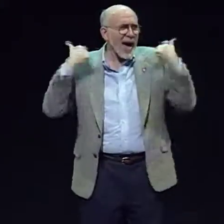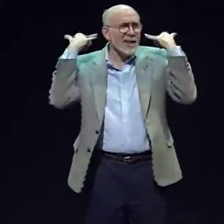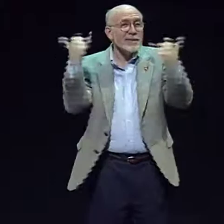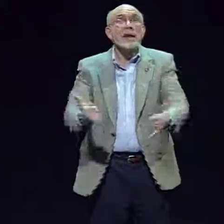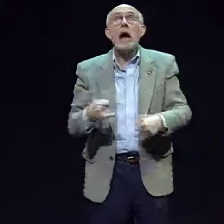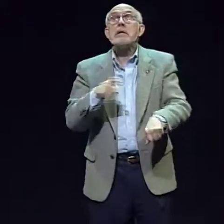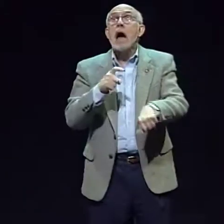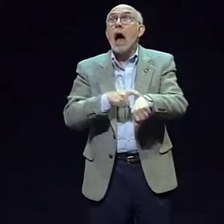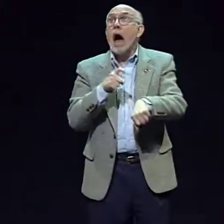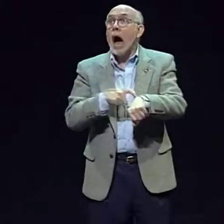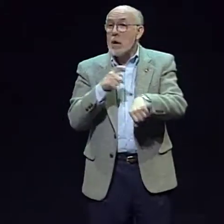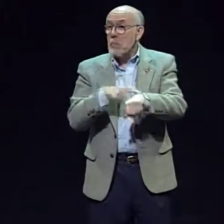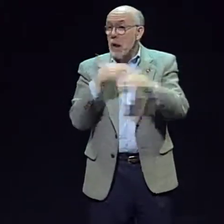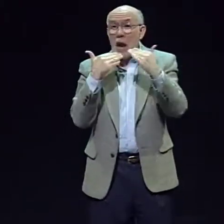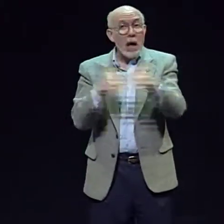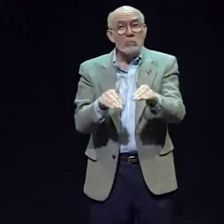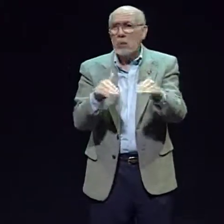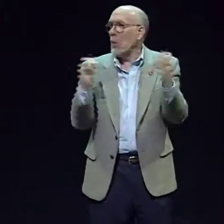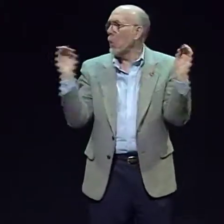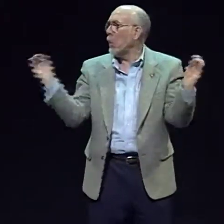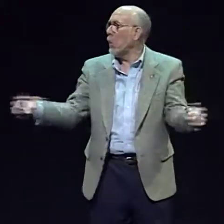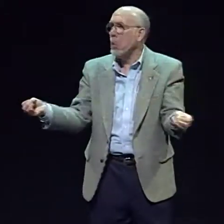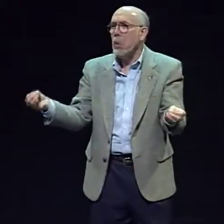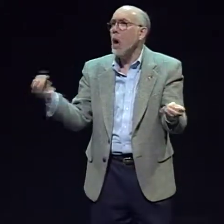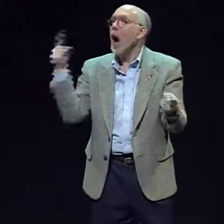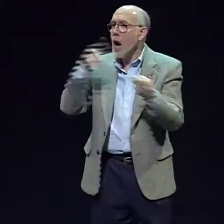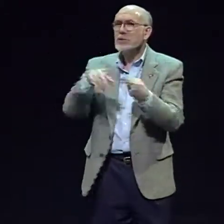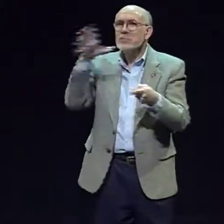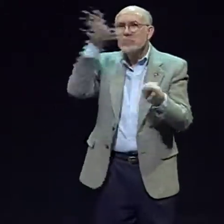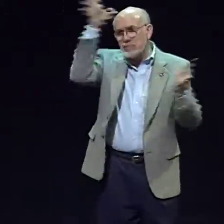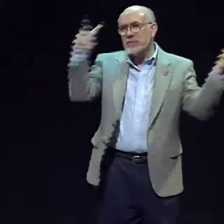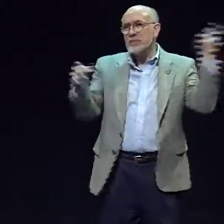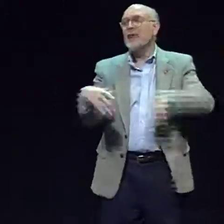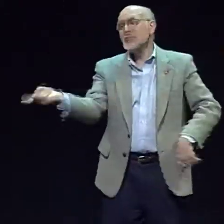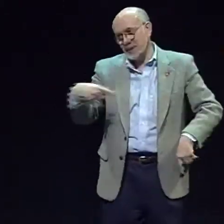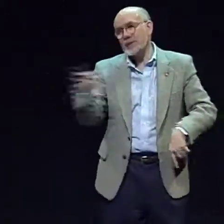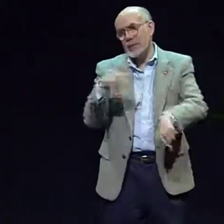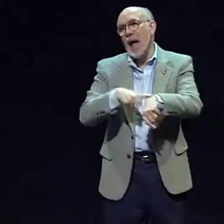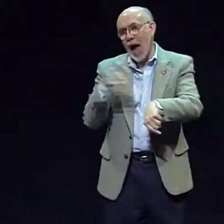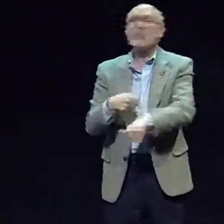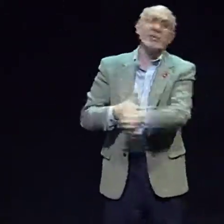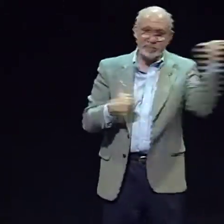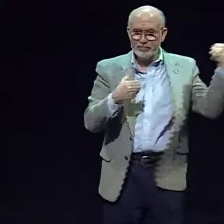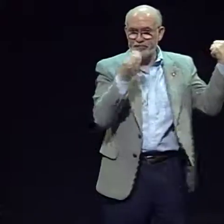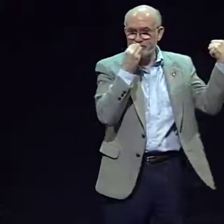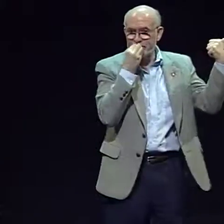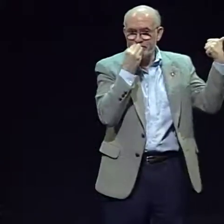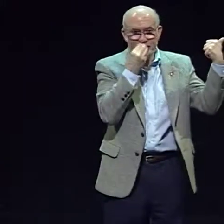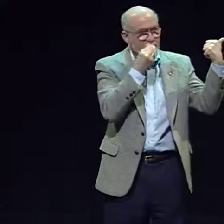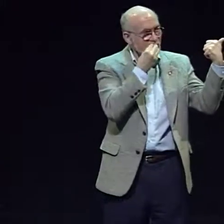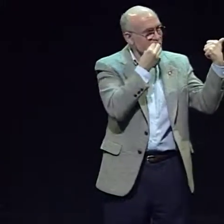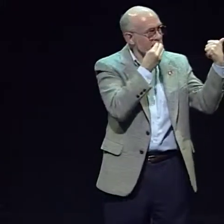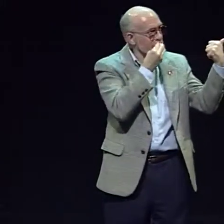BUT IN GENERAL, IT WAS JUST PLAY WITH NO LIMITS UNTIL YOUR PARENTS CALLED YOU IN FOR DINNER.